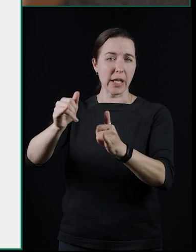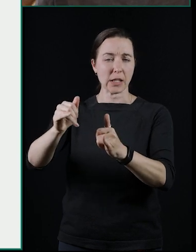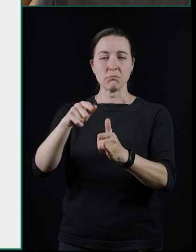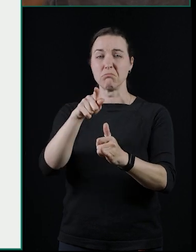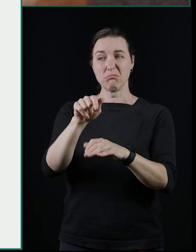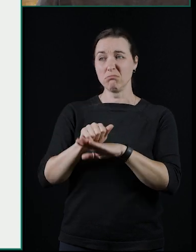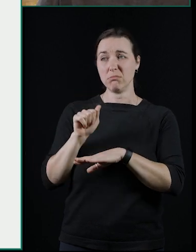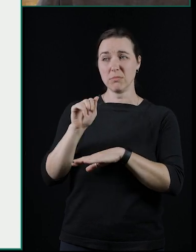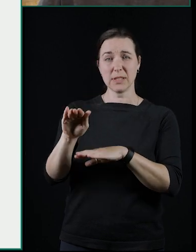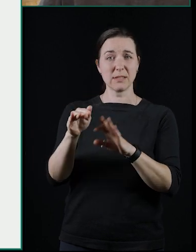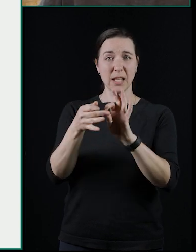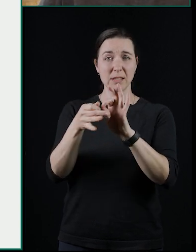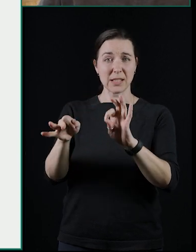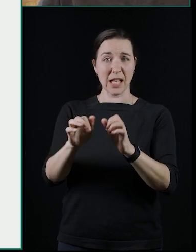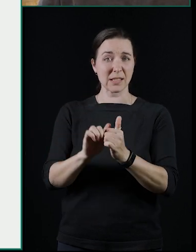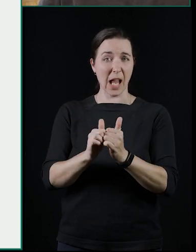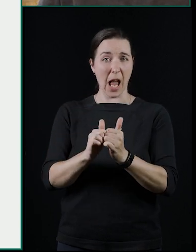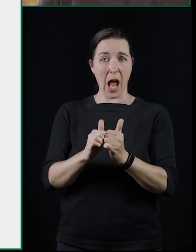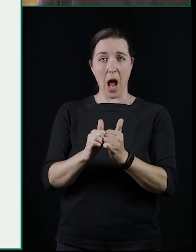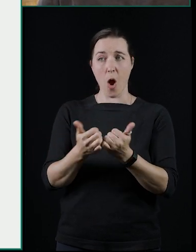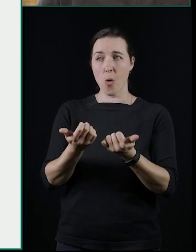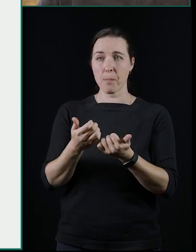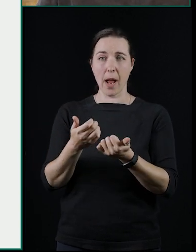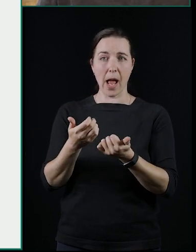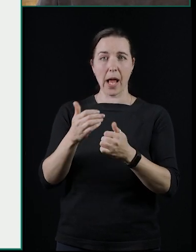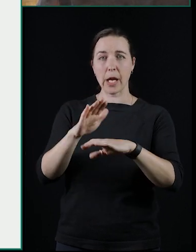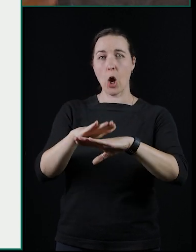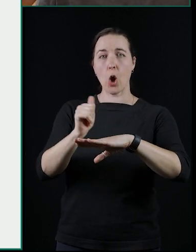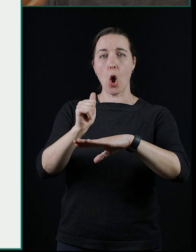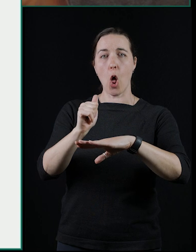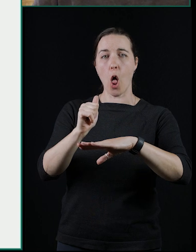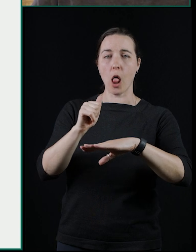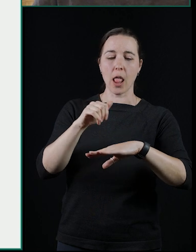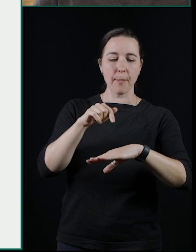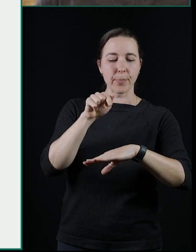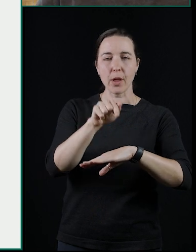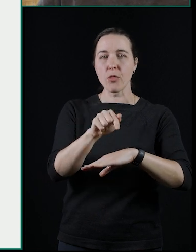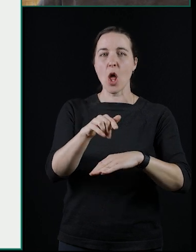You send text simply by calling my local chat control.